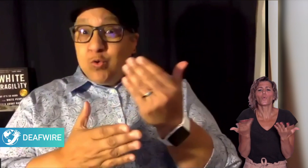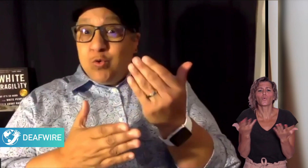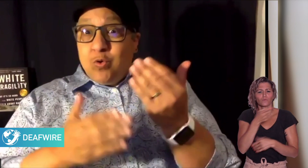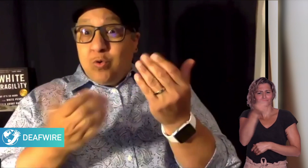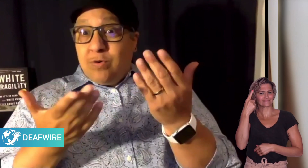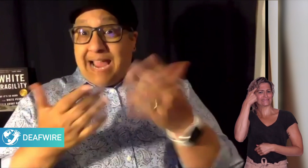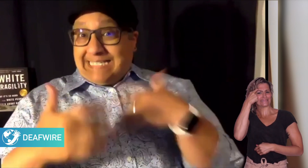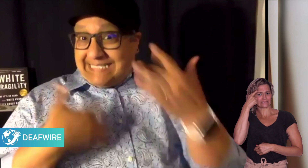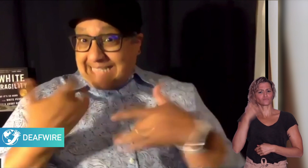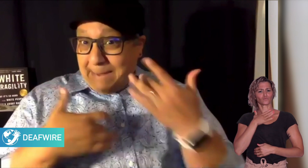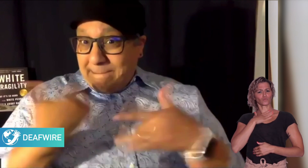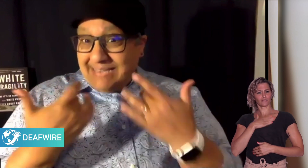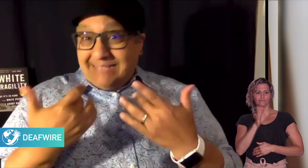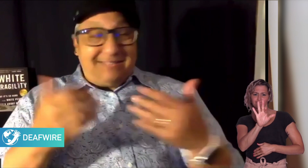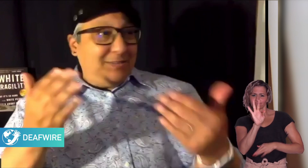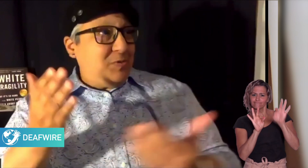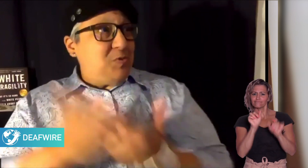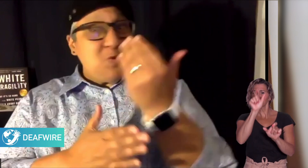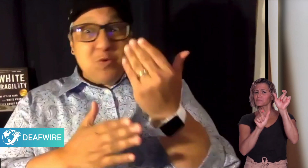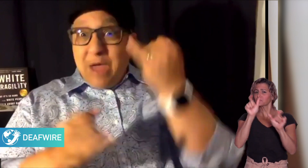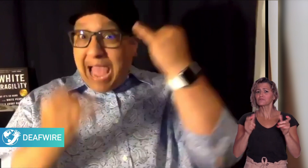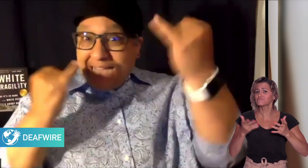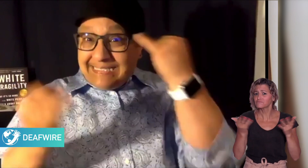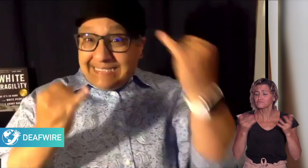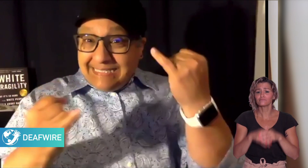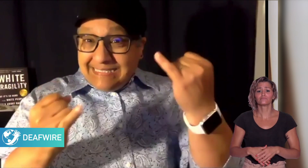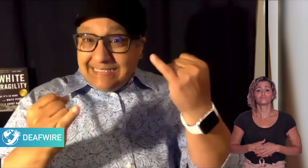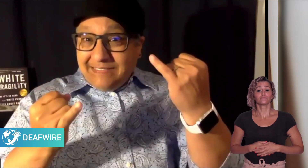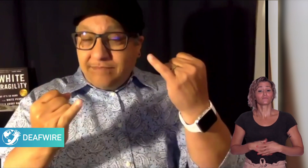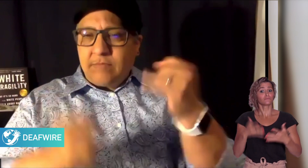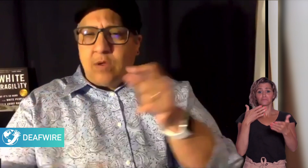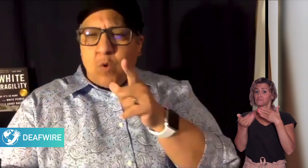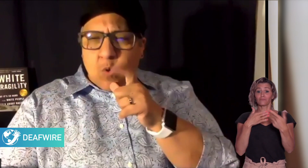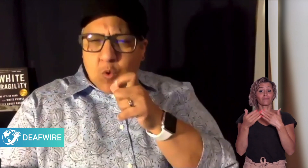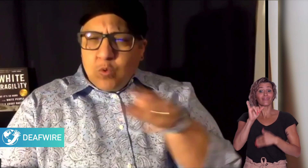want to share new ideas, who do you think they